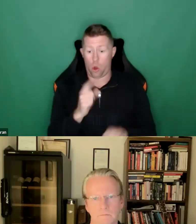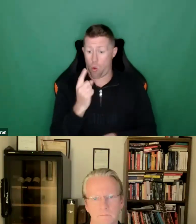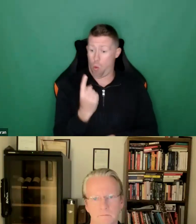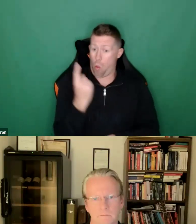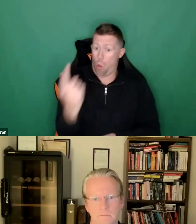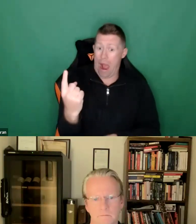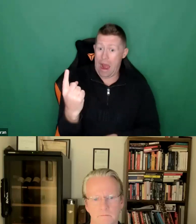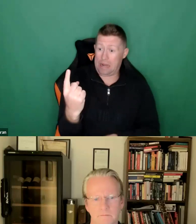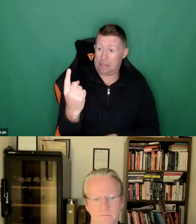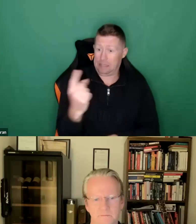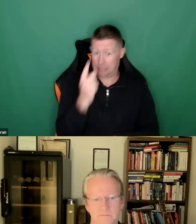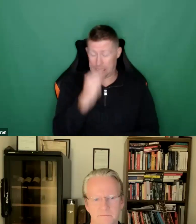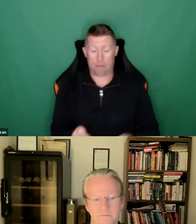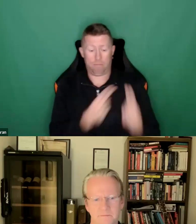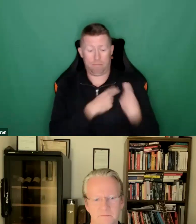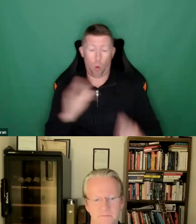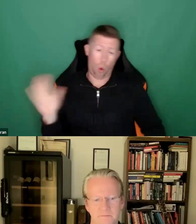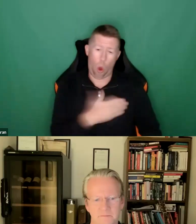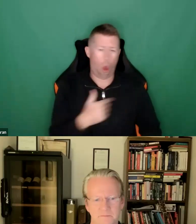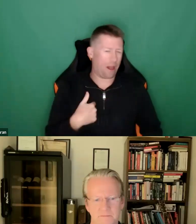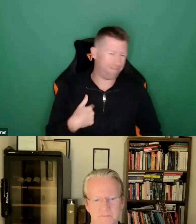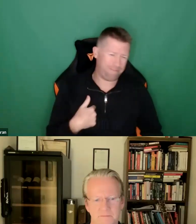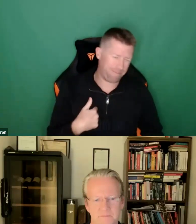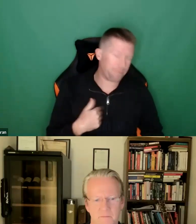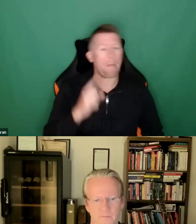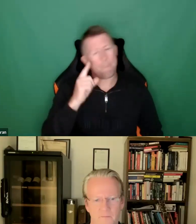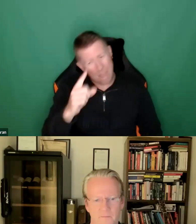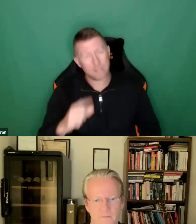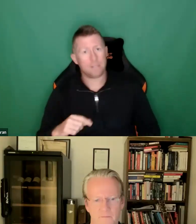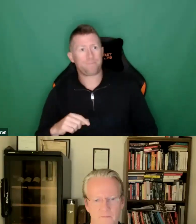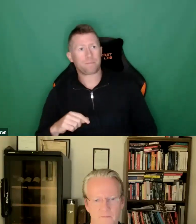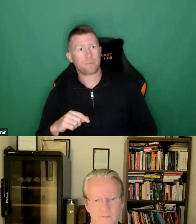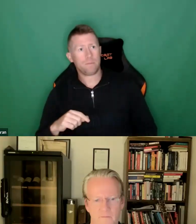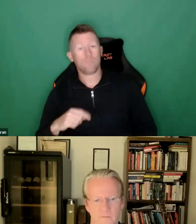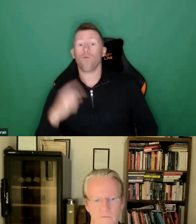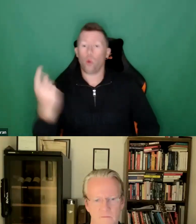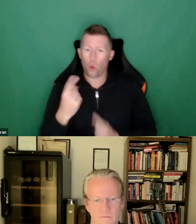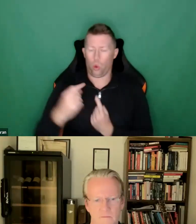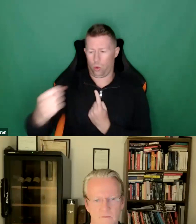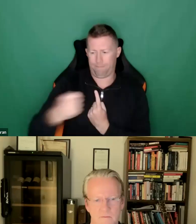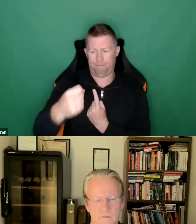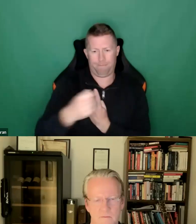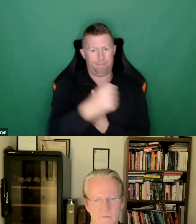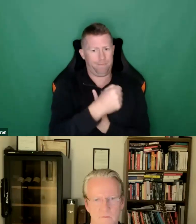most parents are born into the digital world, it is still hard to be a parent with a child